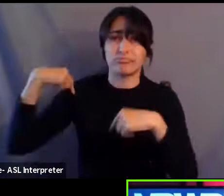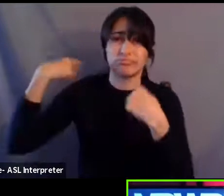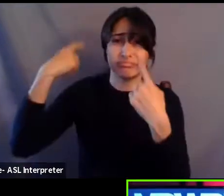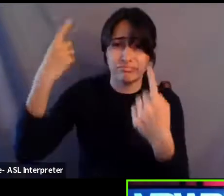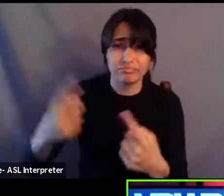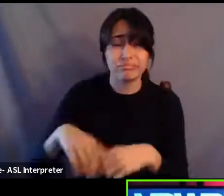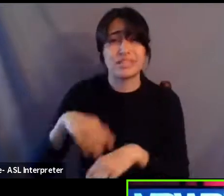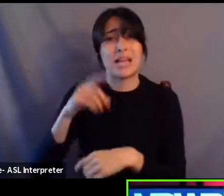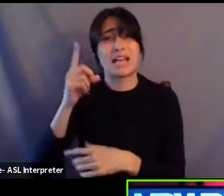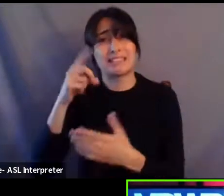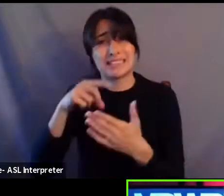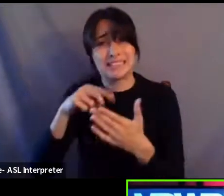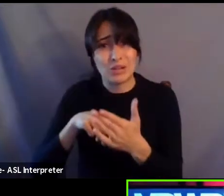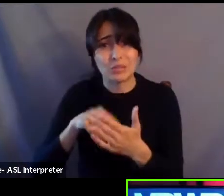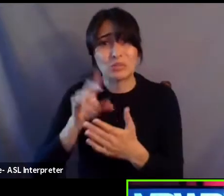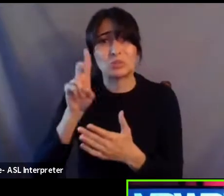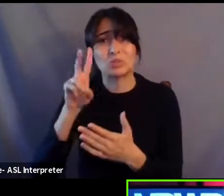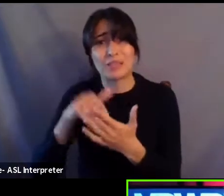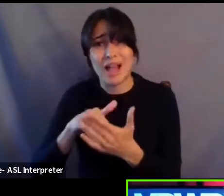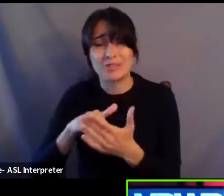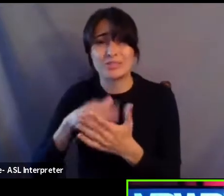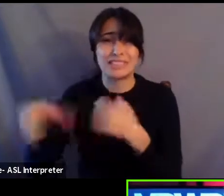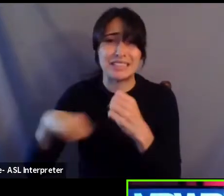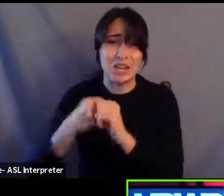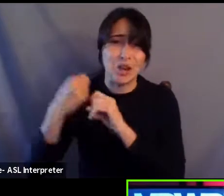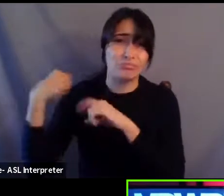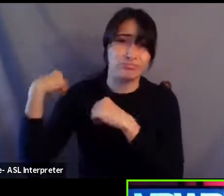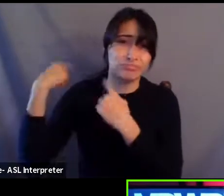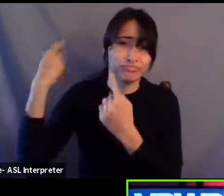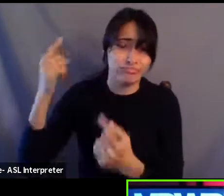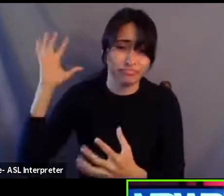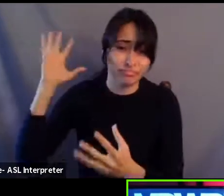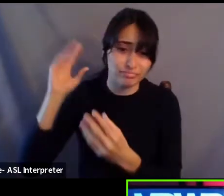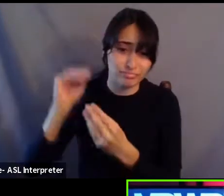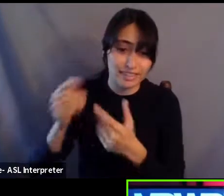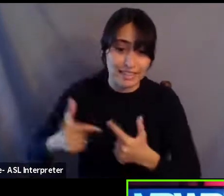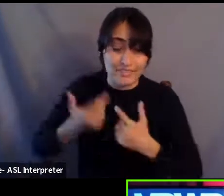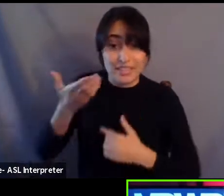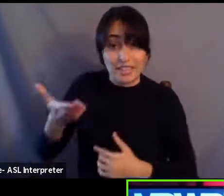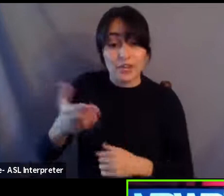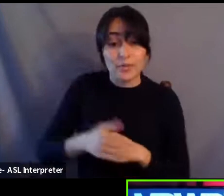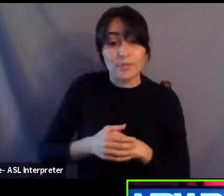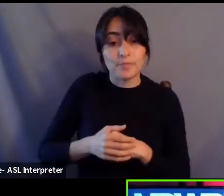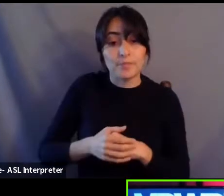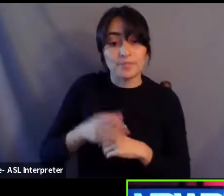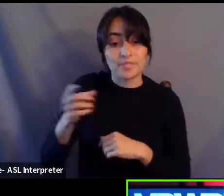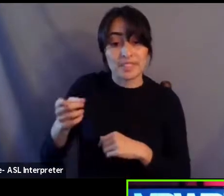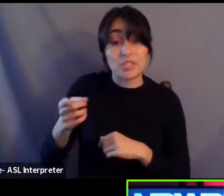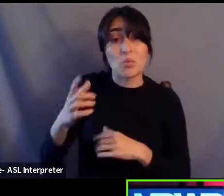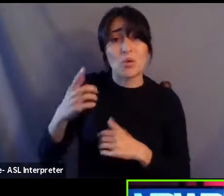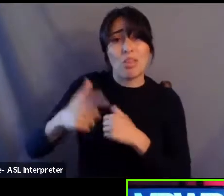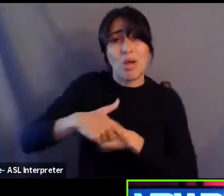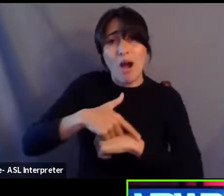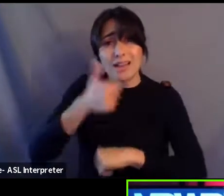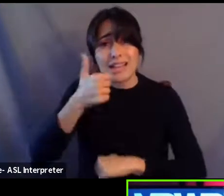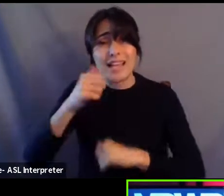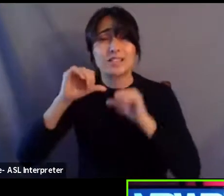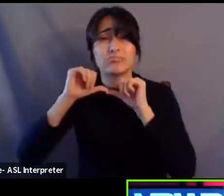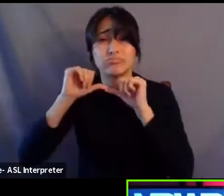It is known throughout or known as one of the longest continuously or oldest continuously